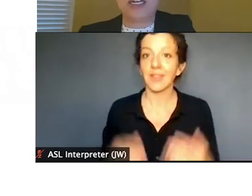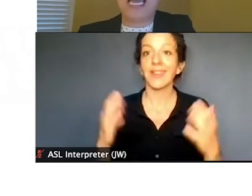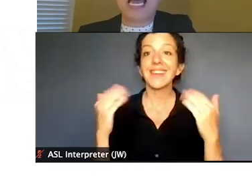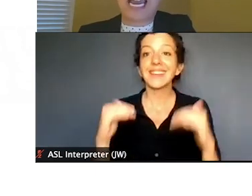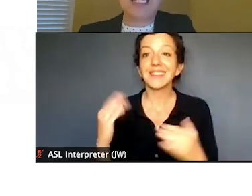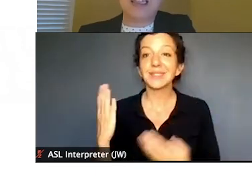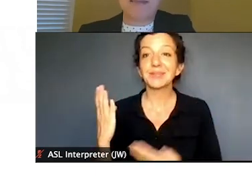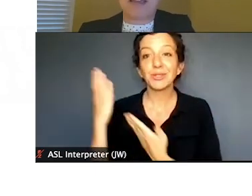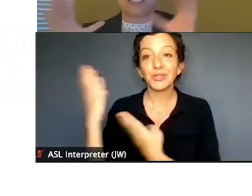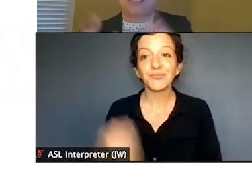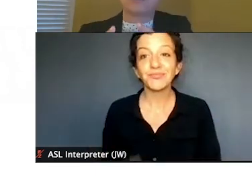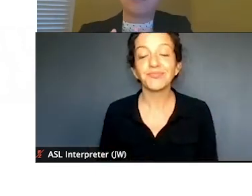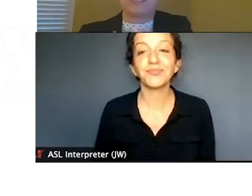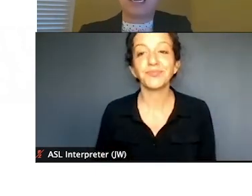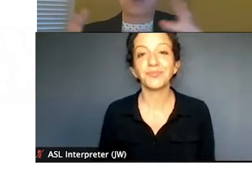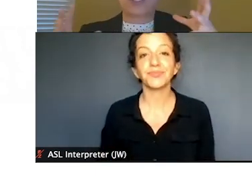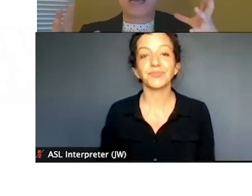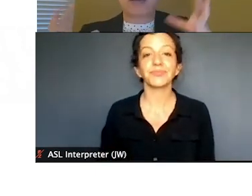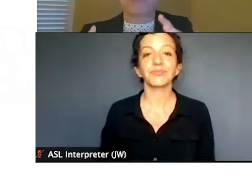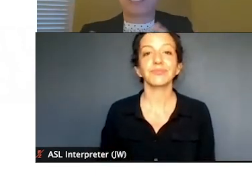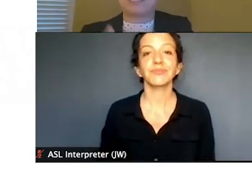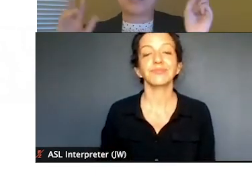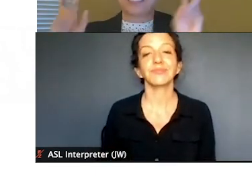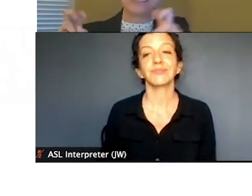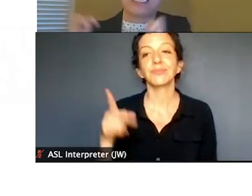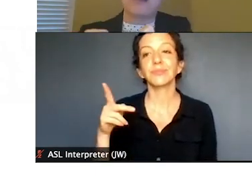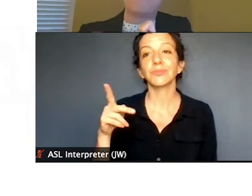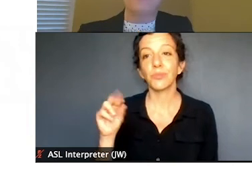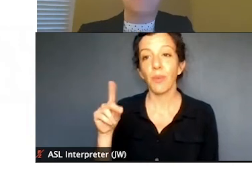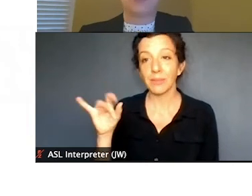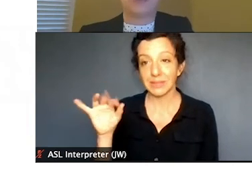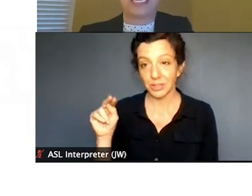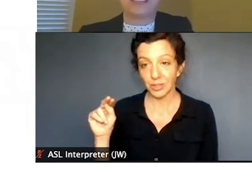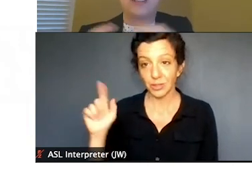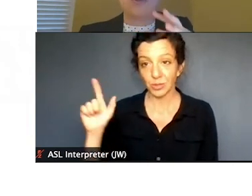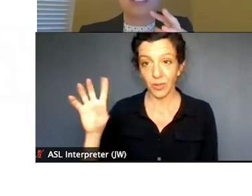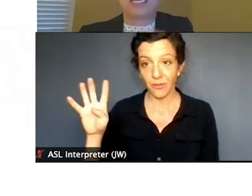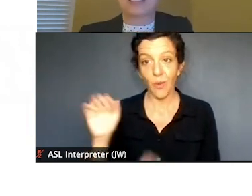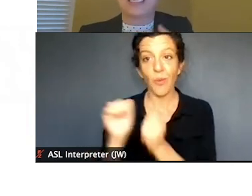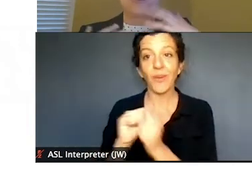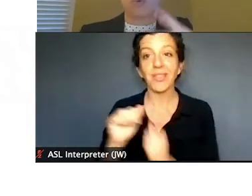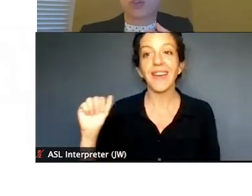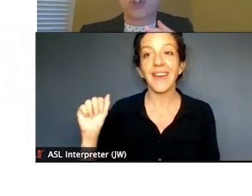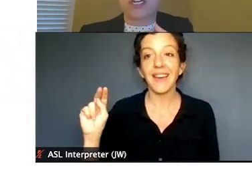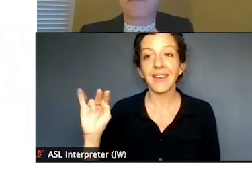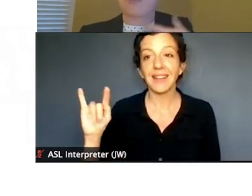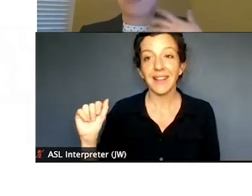And to limit a subset of data, which is now categorized as sensitive personal data. This includes things like your social security number,